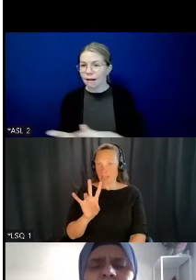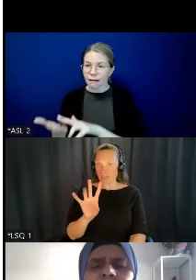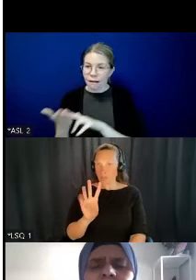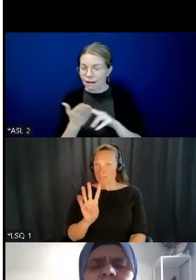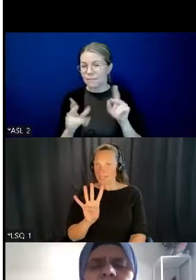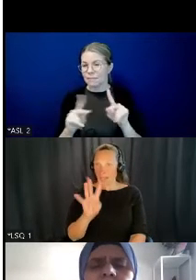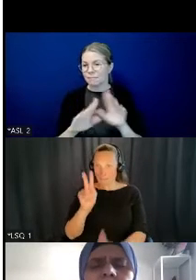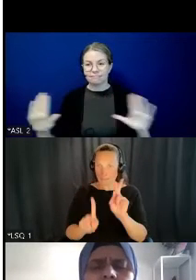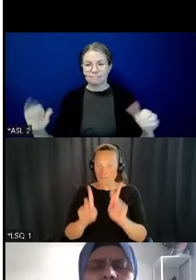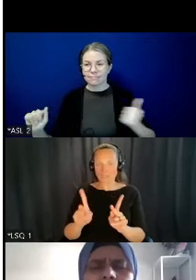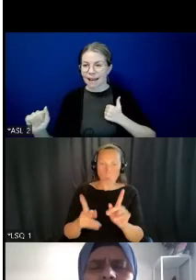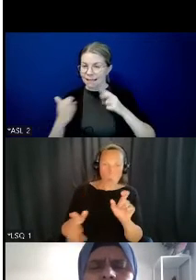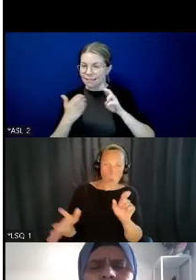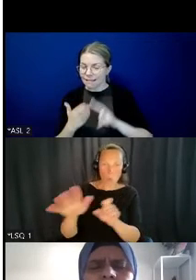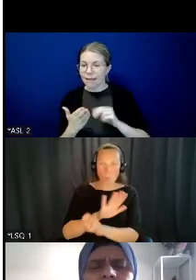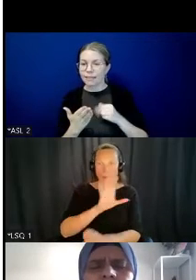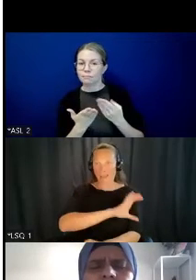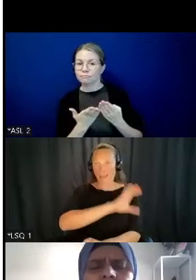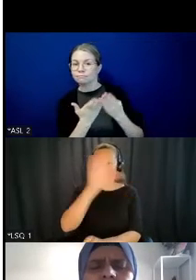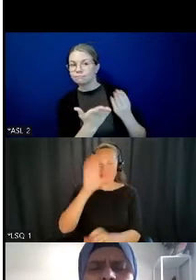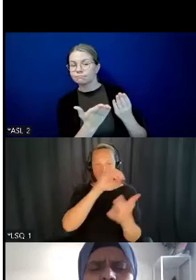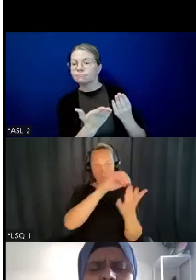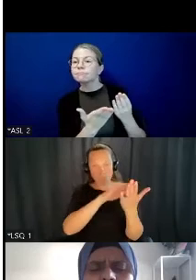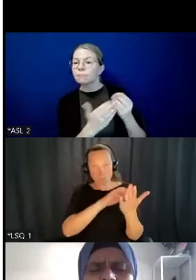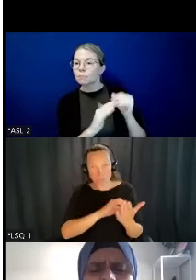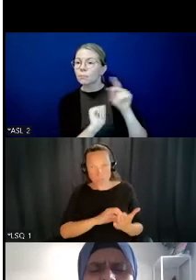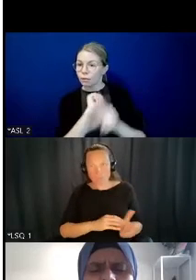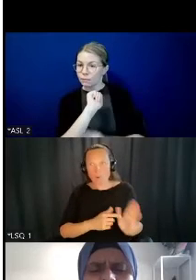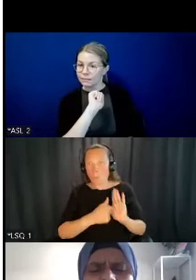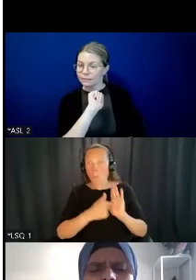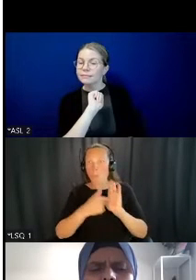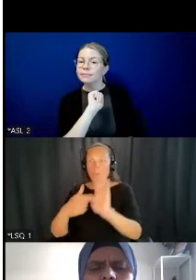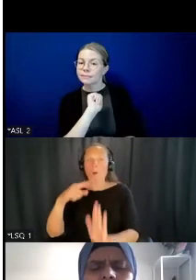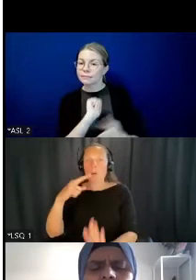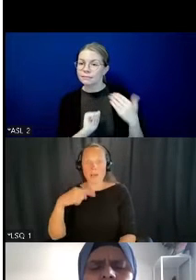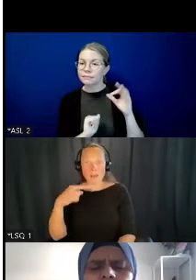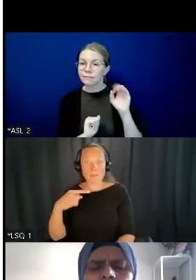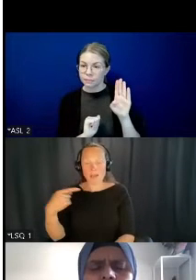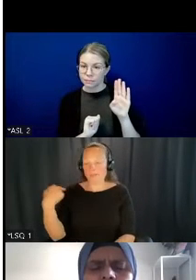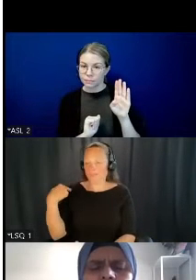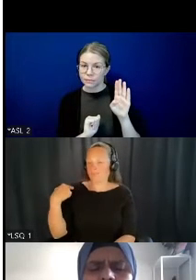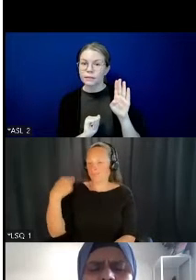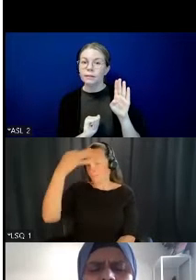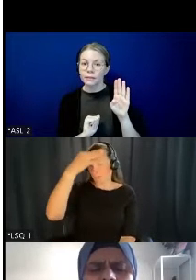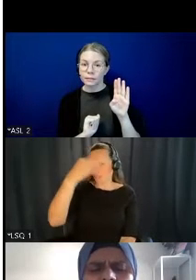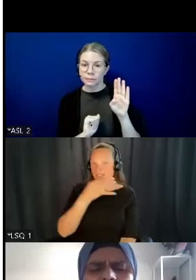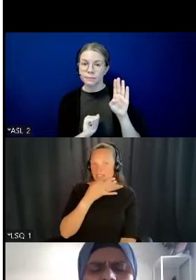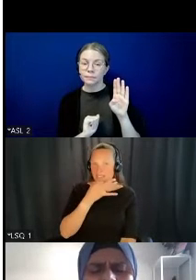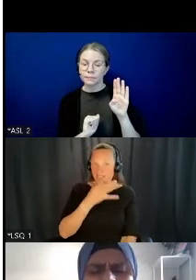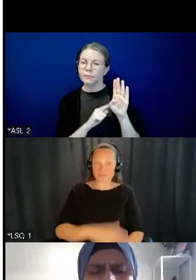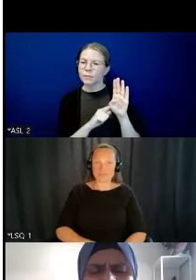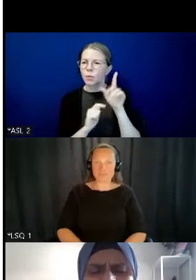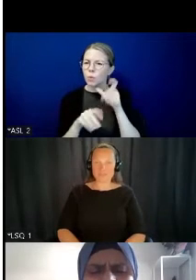PRESENTED BEFORE PARLIAMENT IN FEBRUARY. BY GREEN PARTY M.P. MIKE MAURICE.